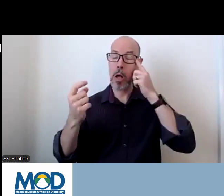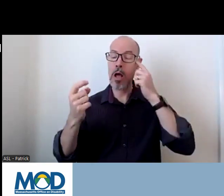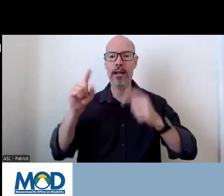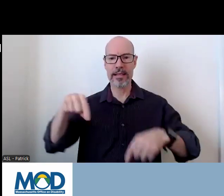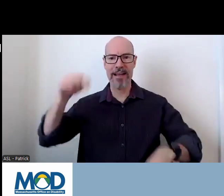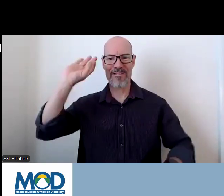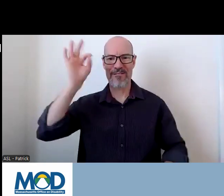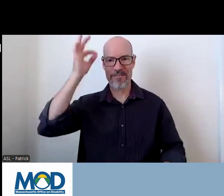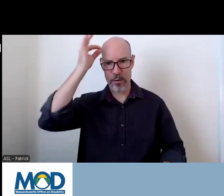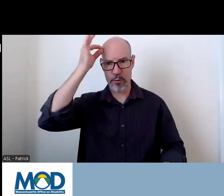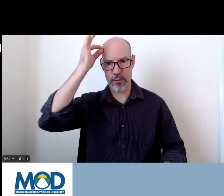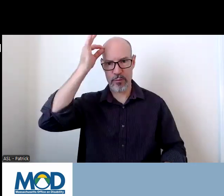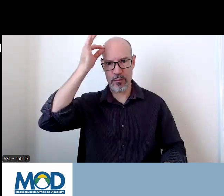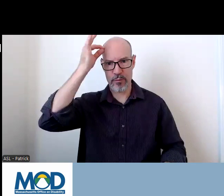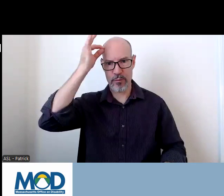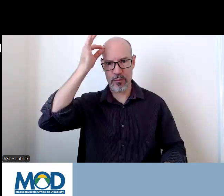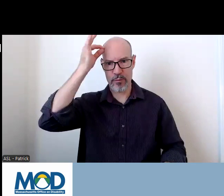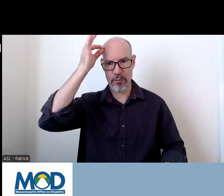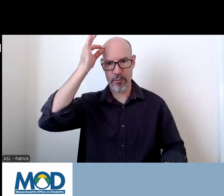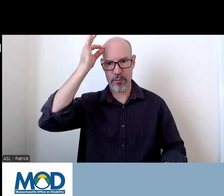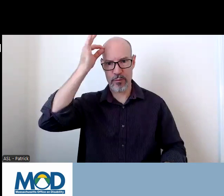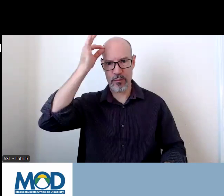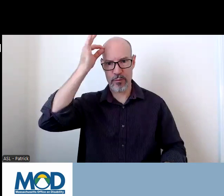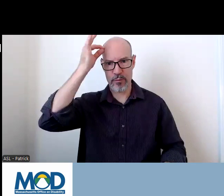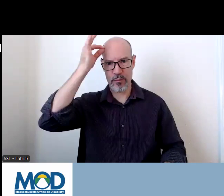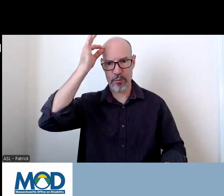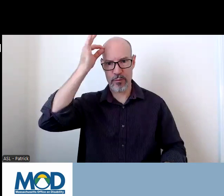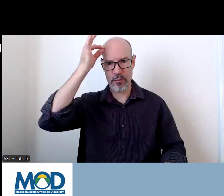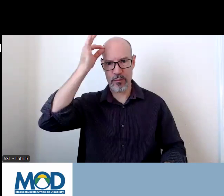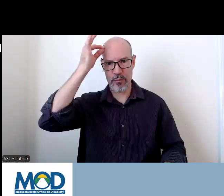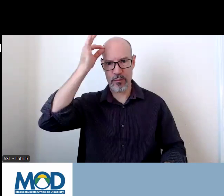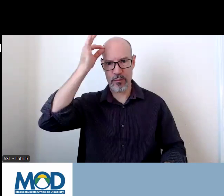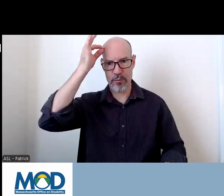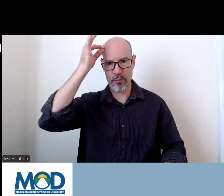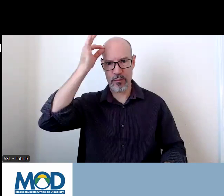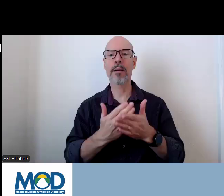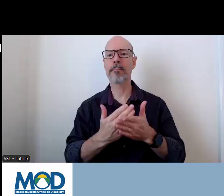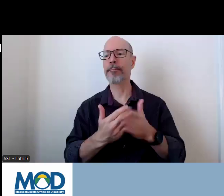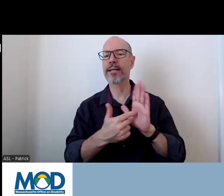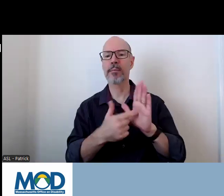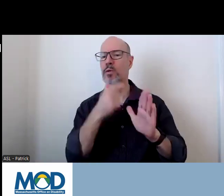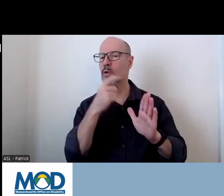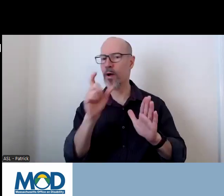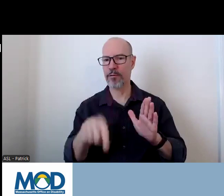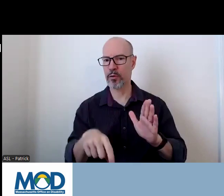is federally. A couple of things are going to be archived web content and